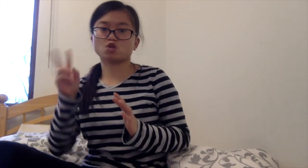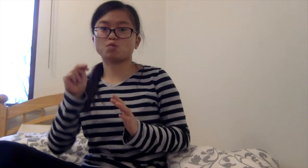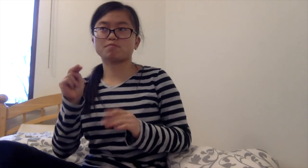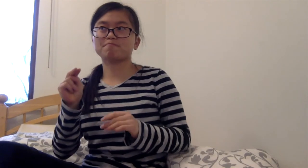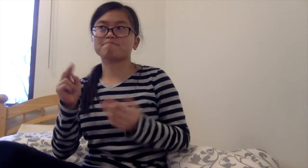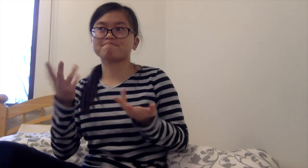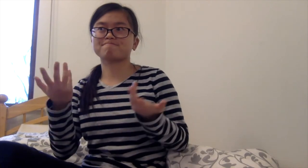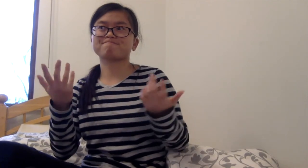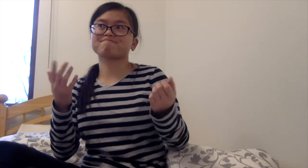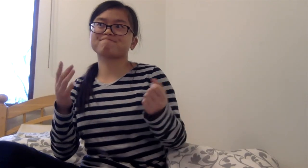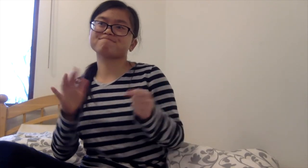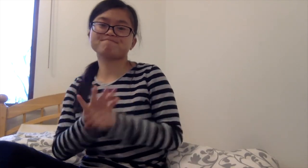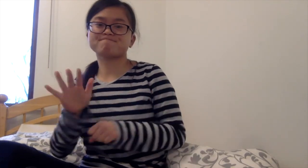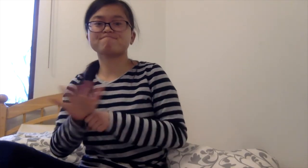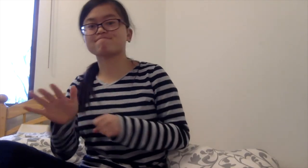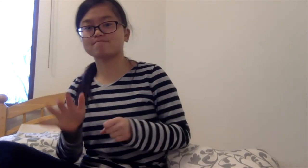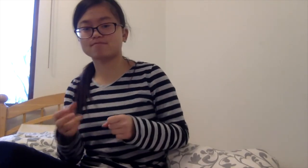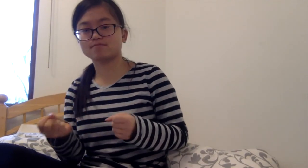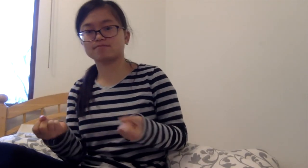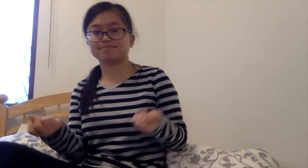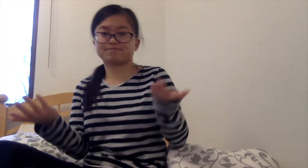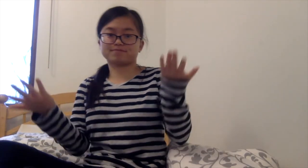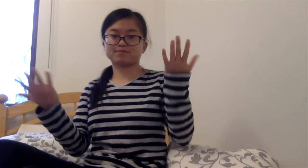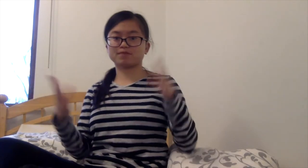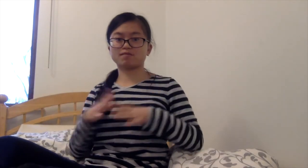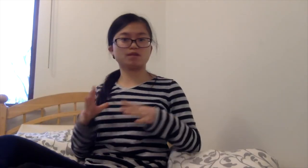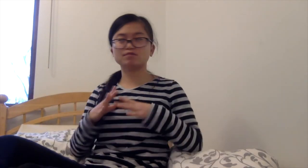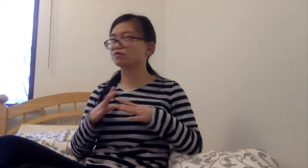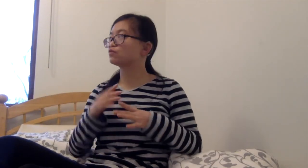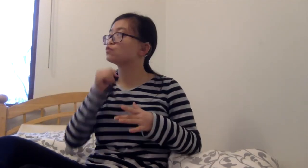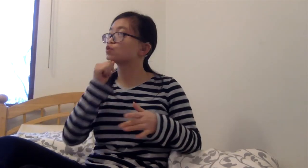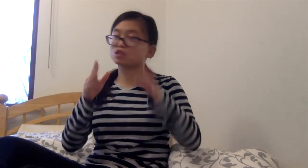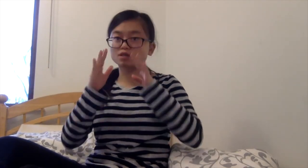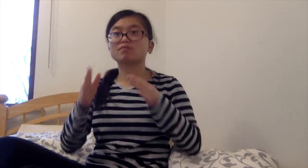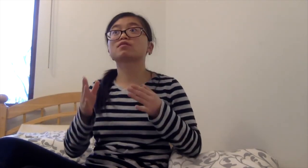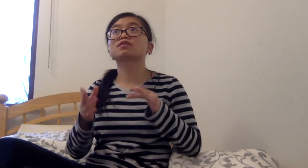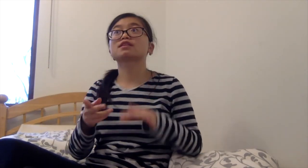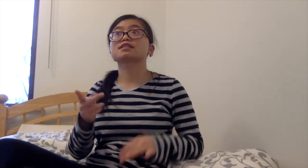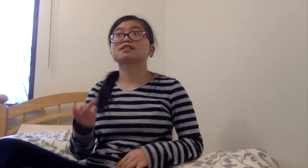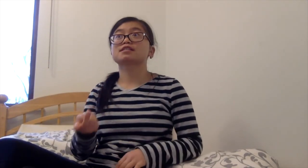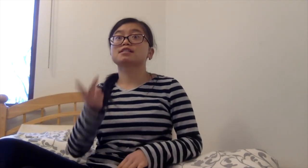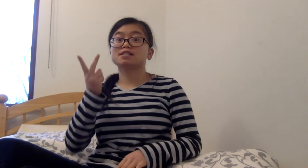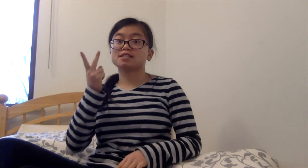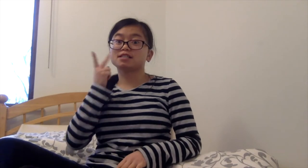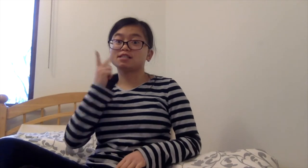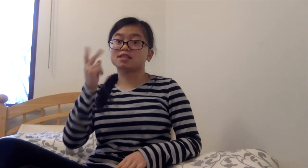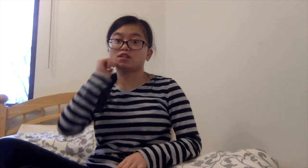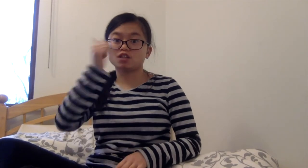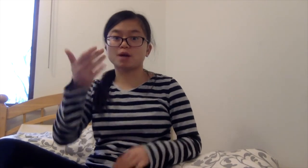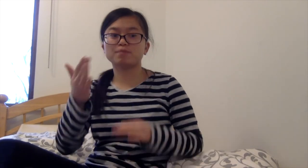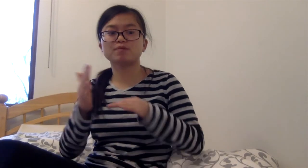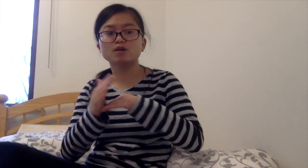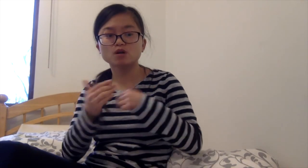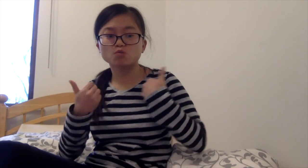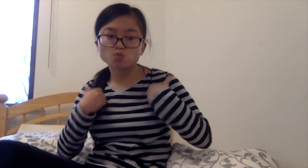enough It's fine don't worry about it. See you tomorrow.